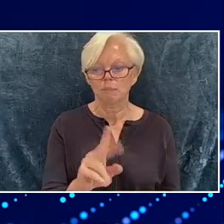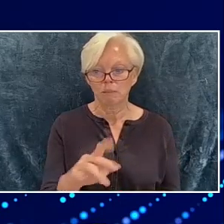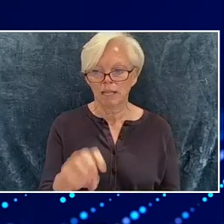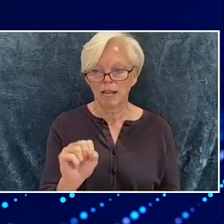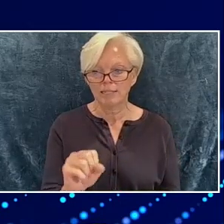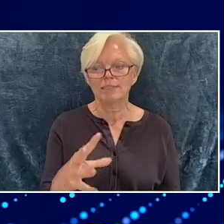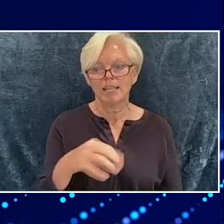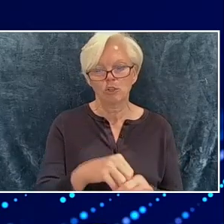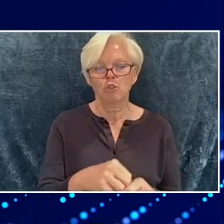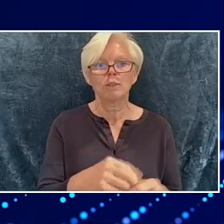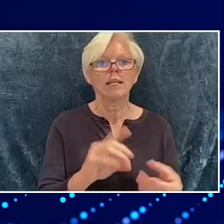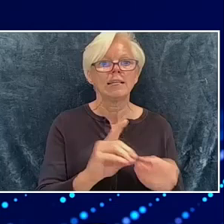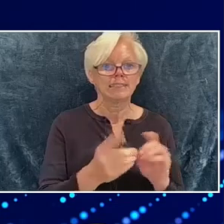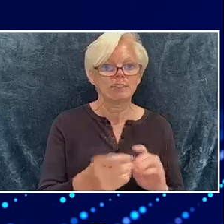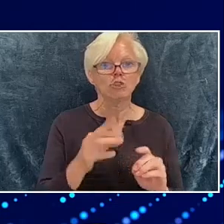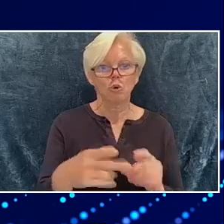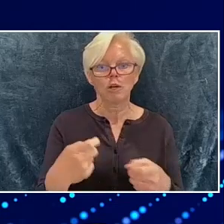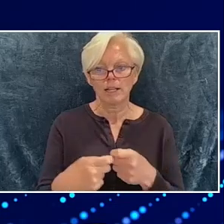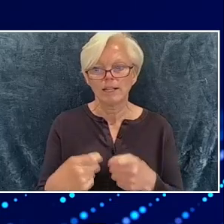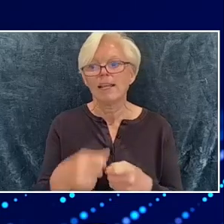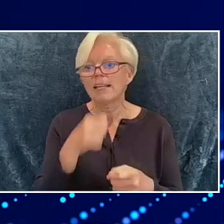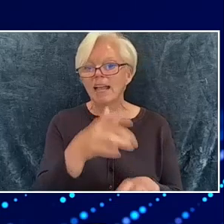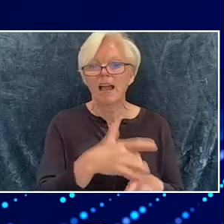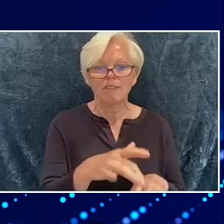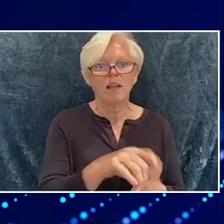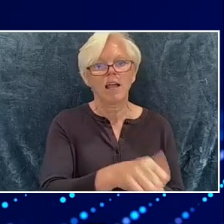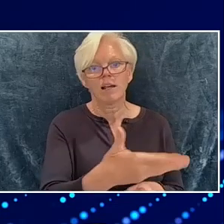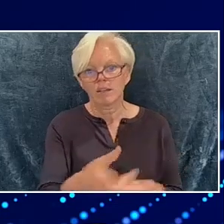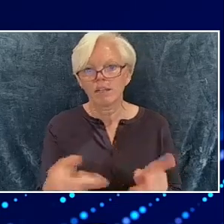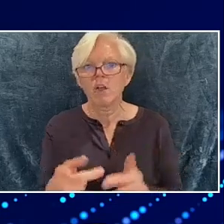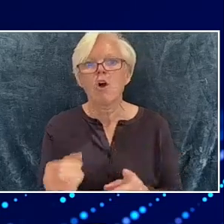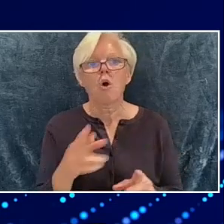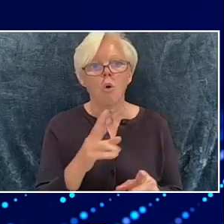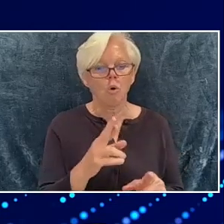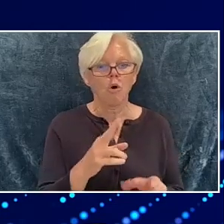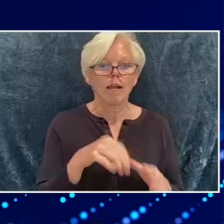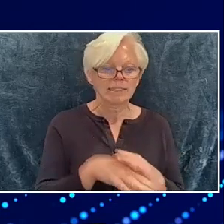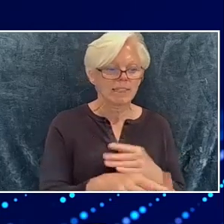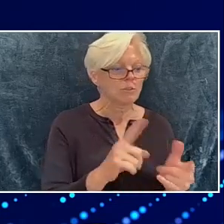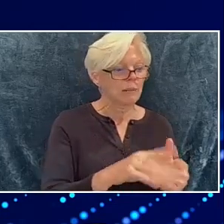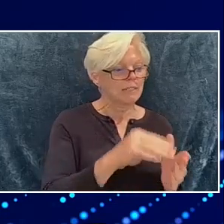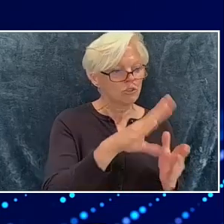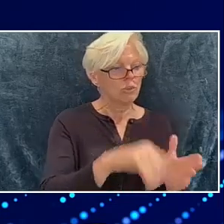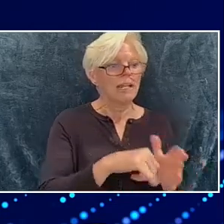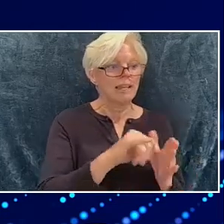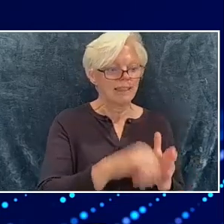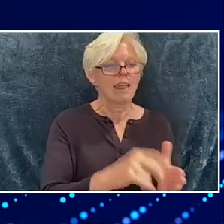are not available elsewhere or accessible by students enrolled in that program from sources other than those provided by-